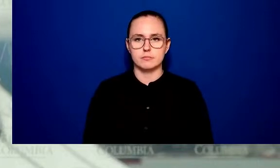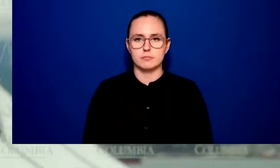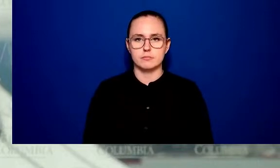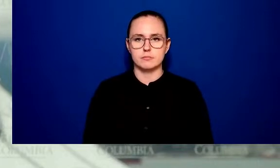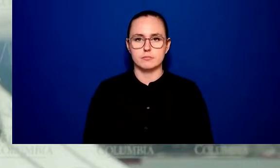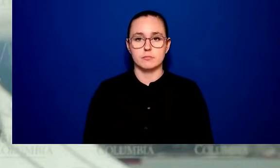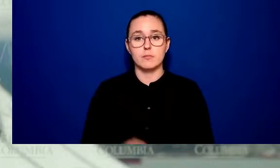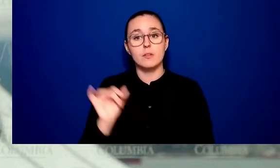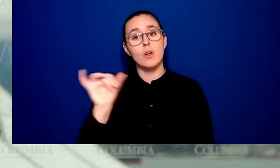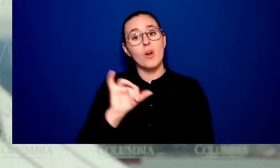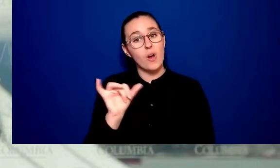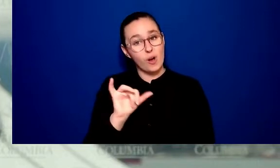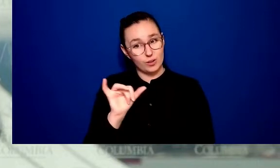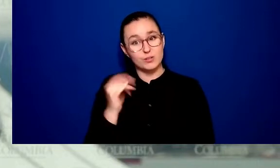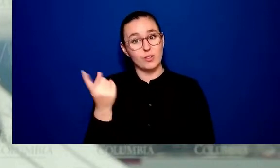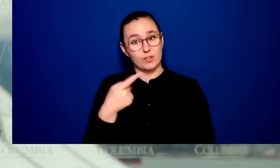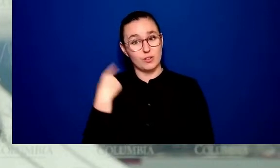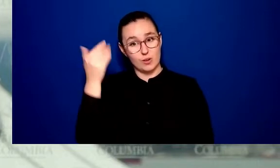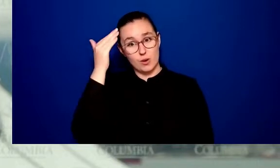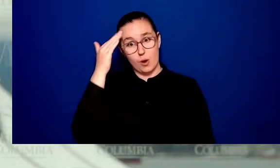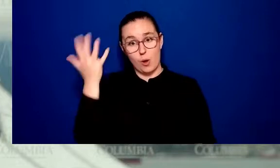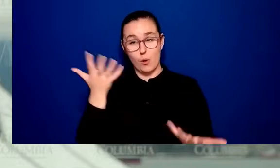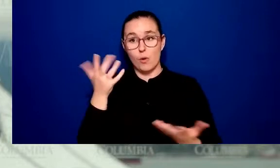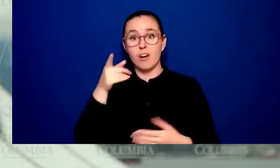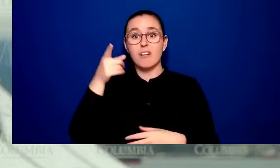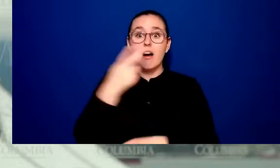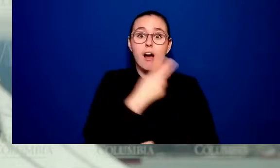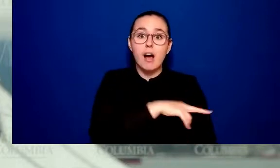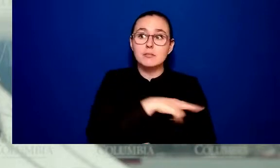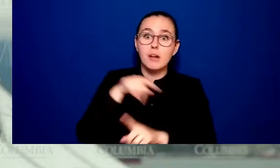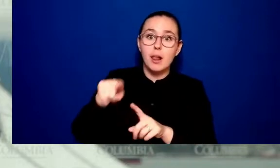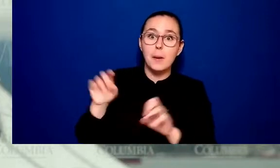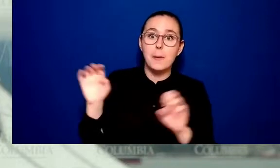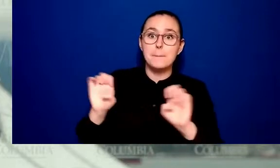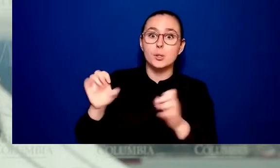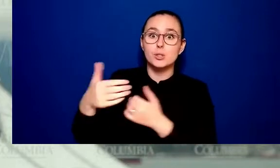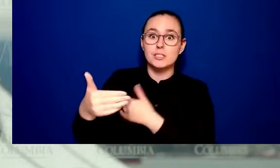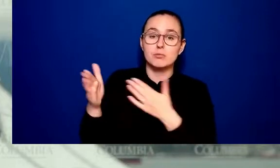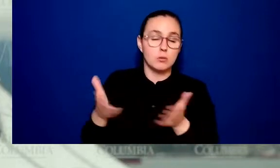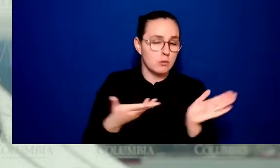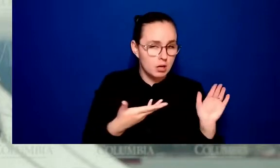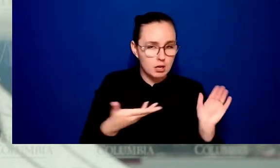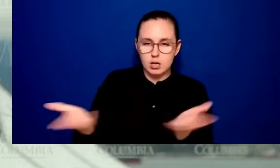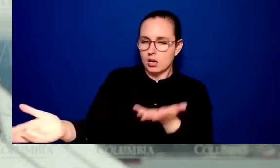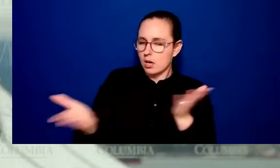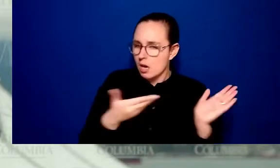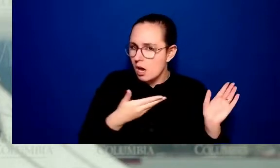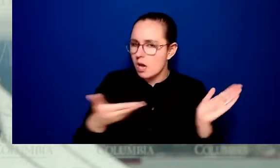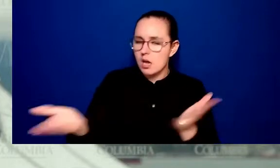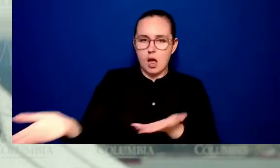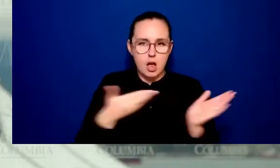and some of the challenges in some regions of the province.